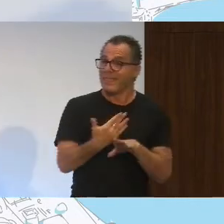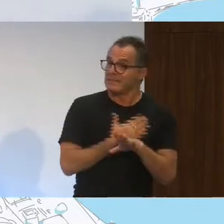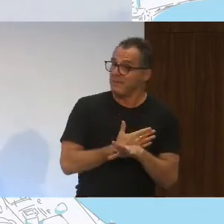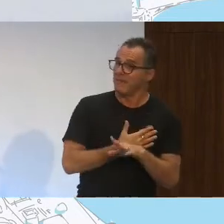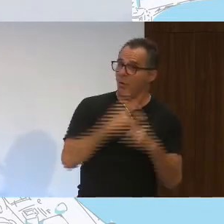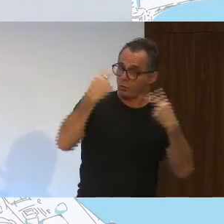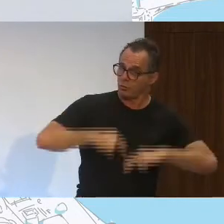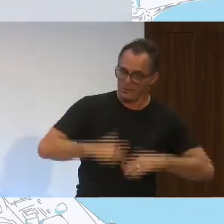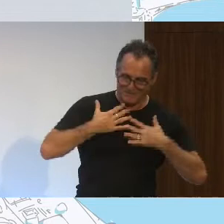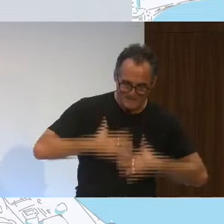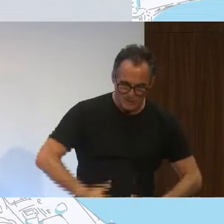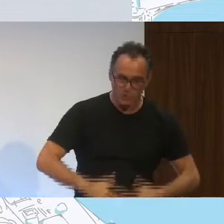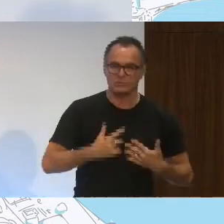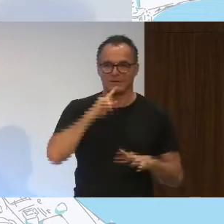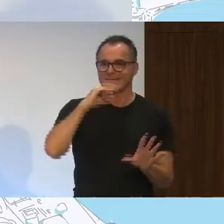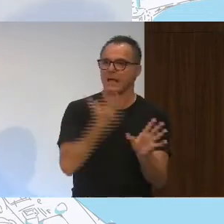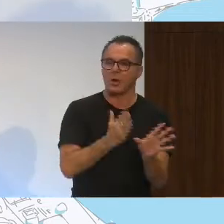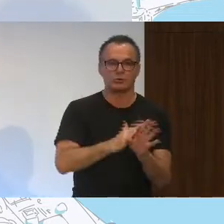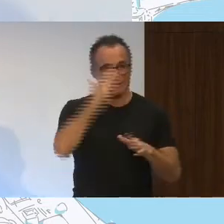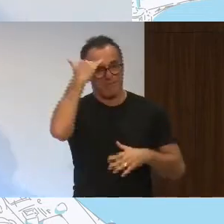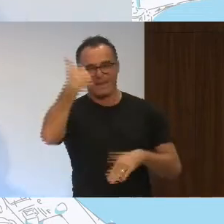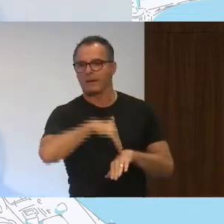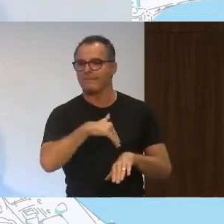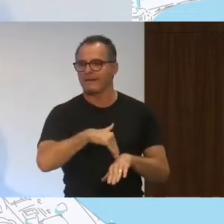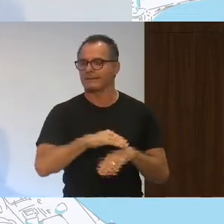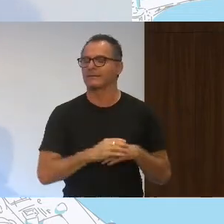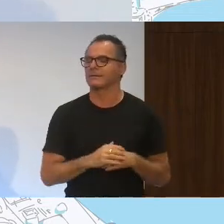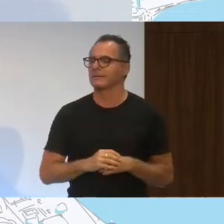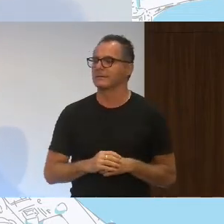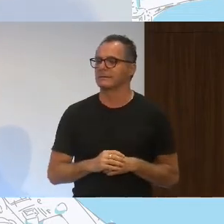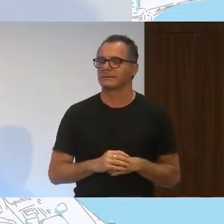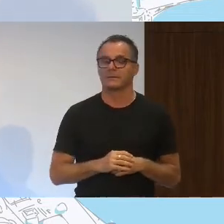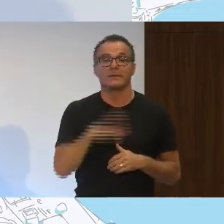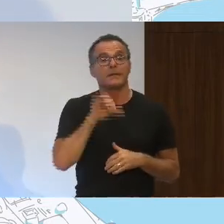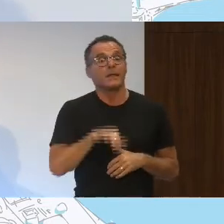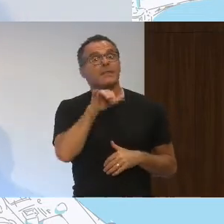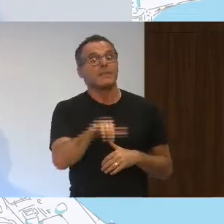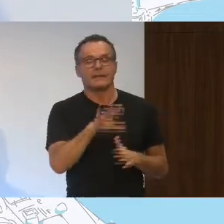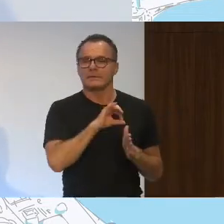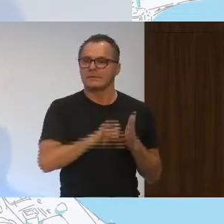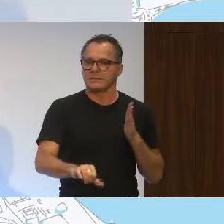and mental effects that can have on you. And then, of course, then you start chipping away, don't you?